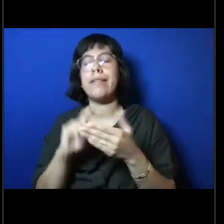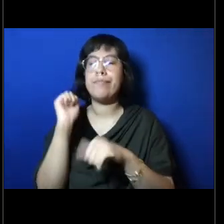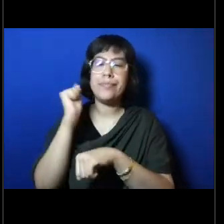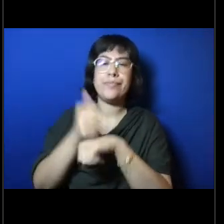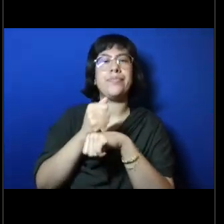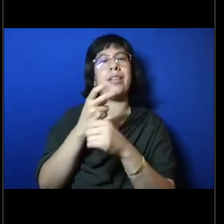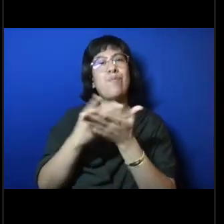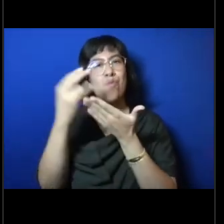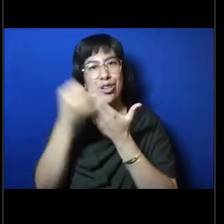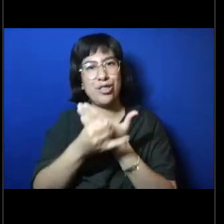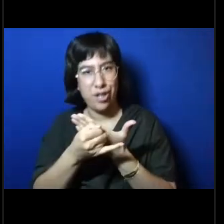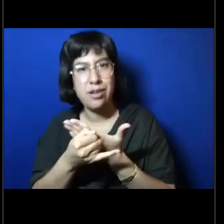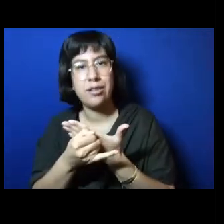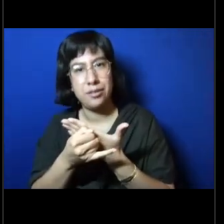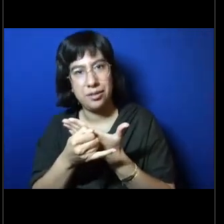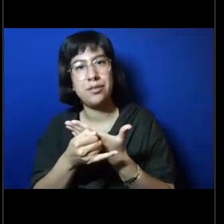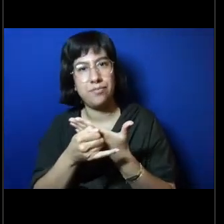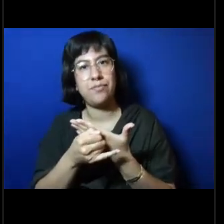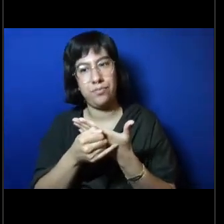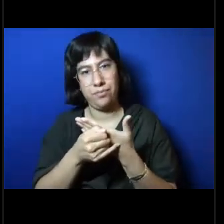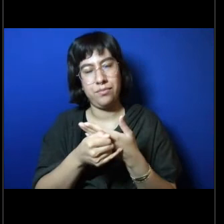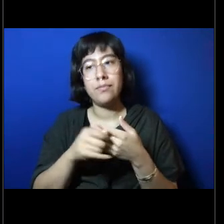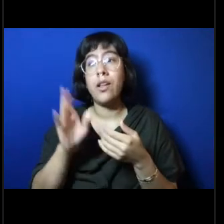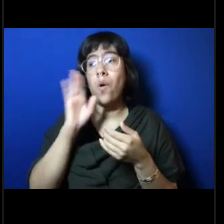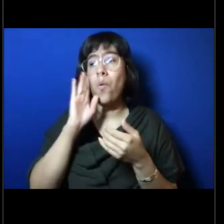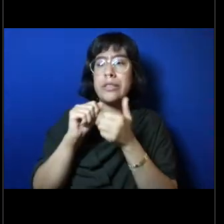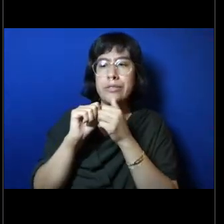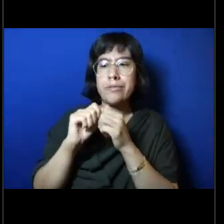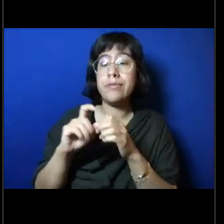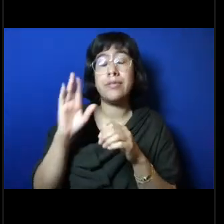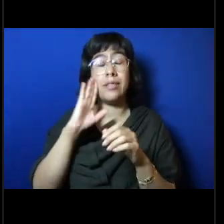that are designed to recover endangered species.